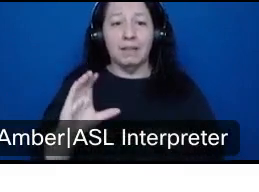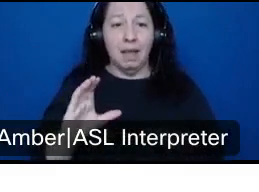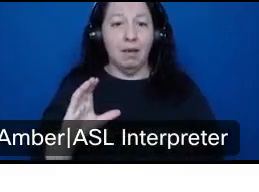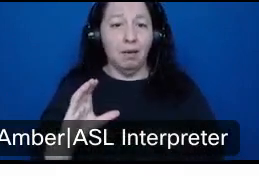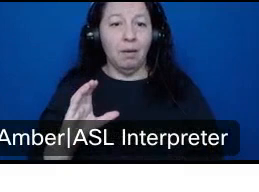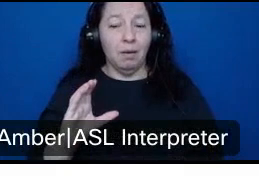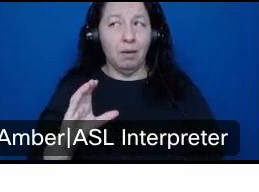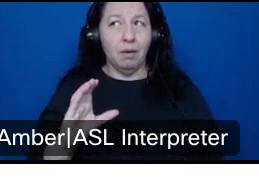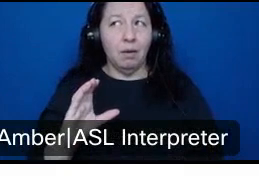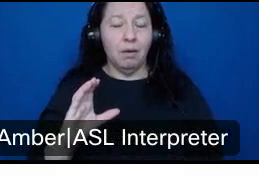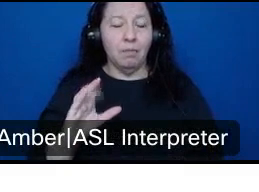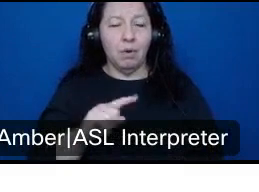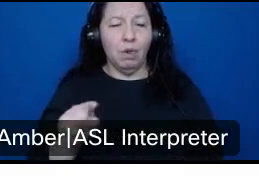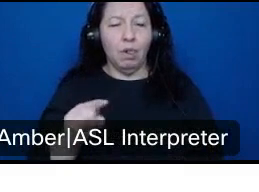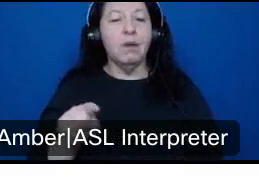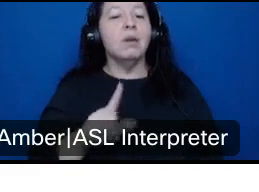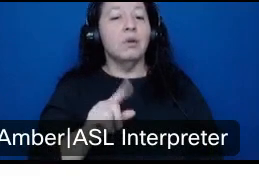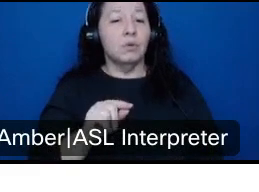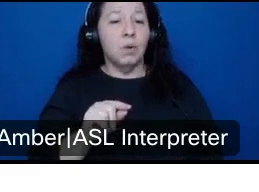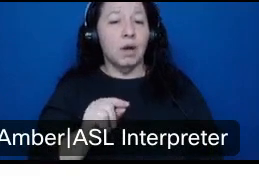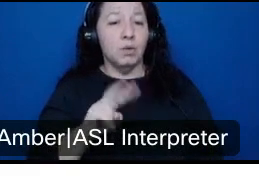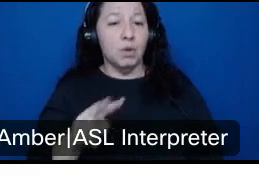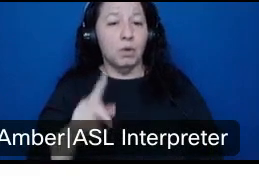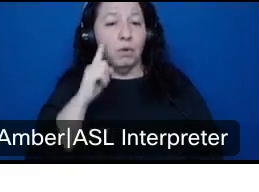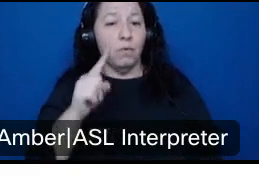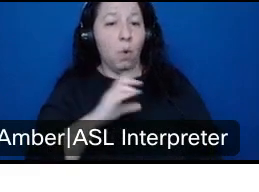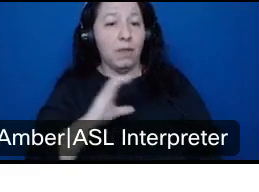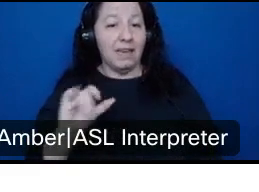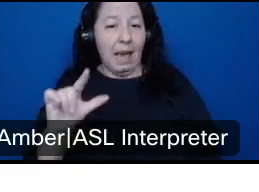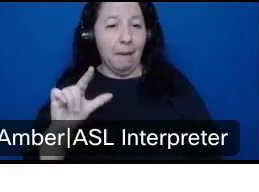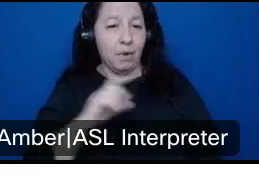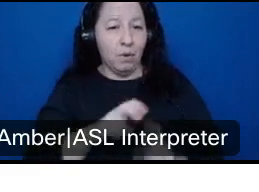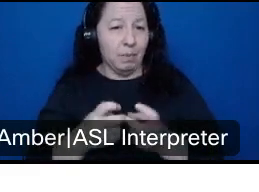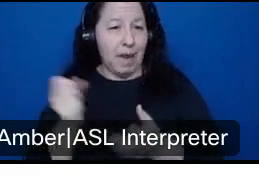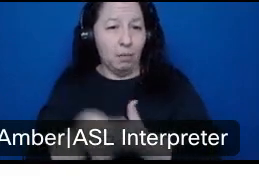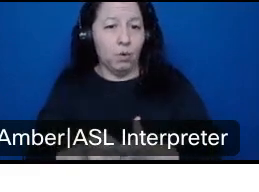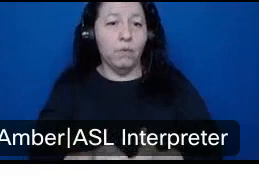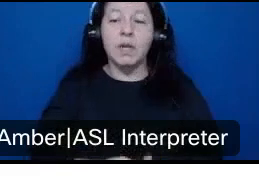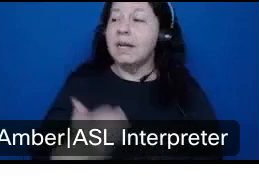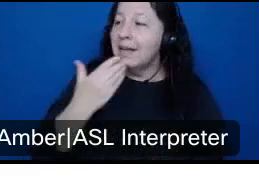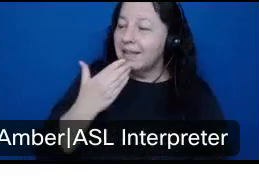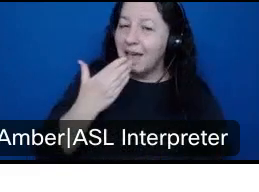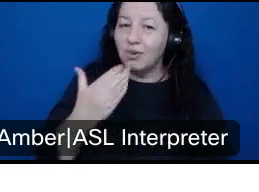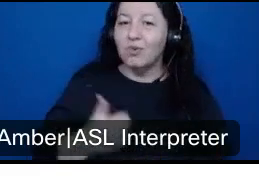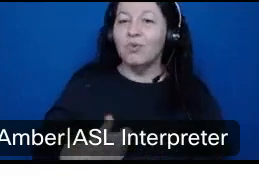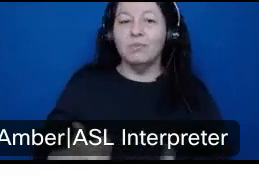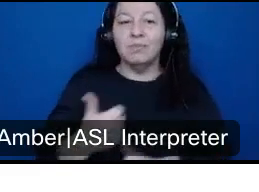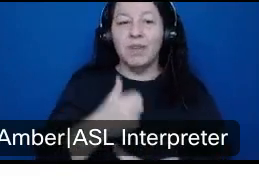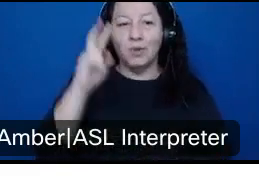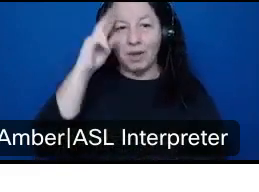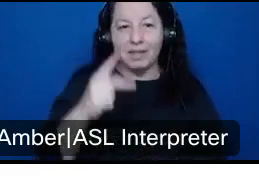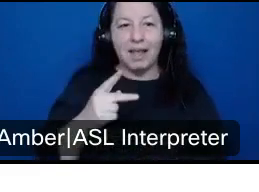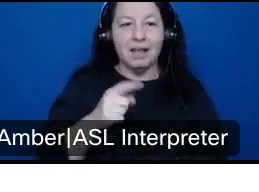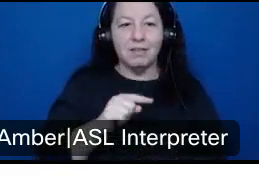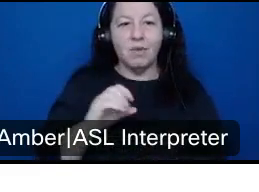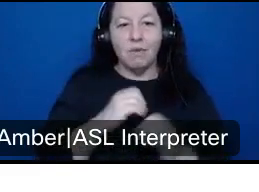Good afternoon Thank you. I'm Angie and the vice president office facilities development and here's my colleague Mr Berman from a O. L. A.